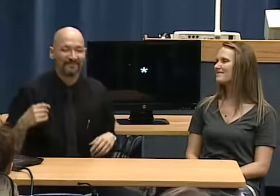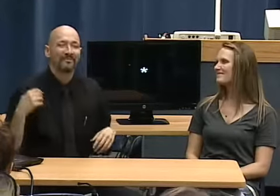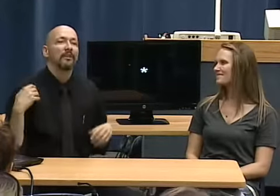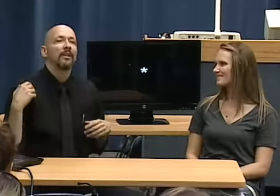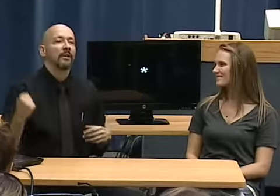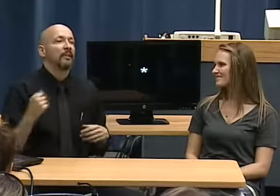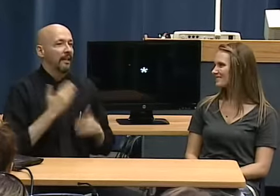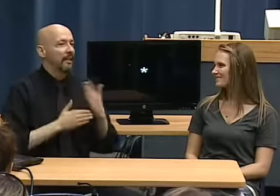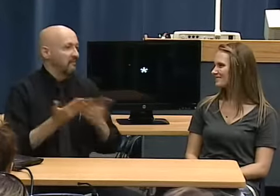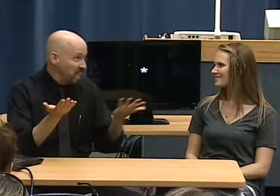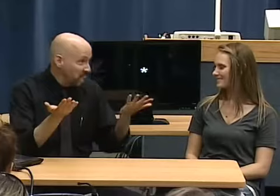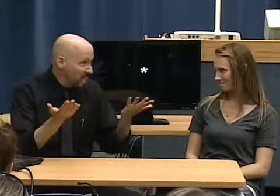Strong hand, yeah?